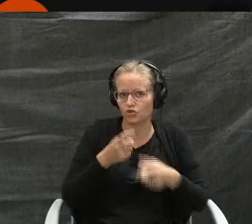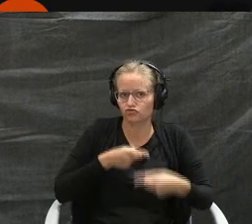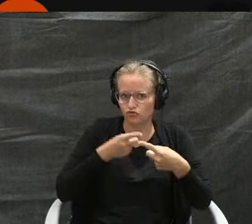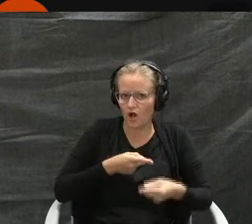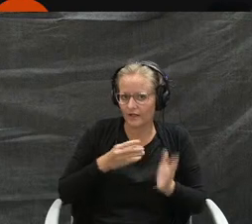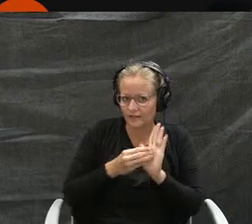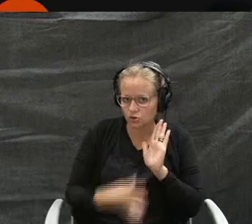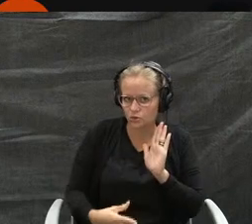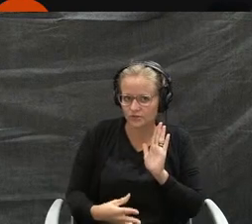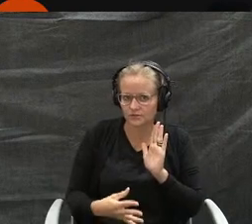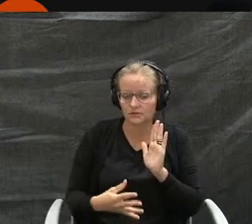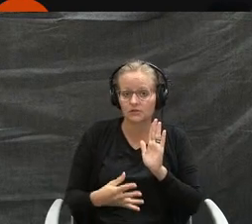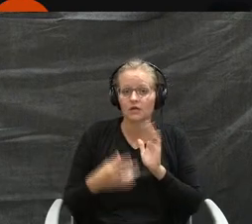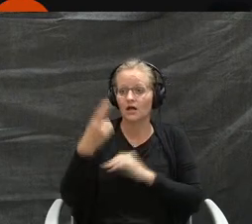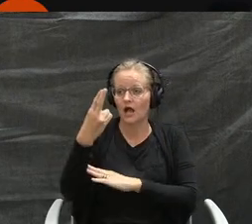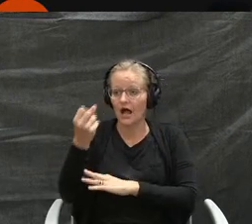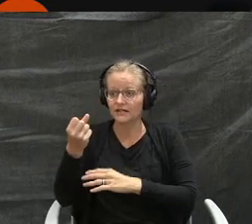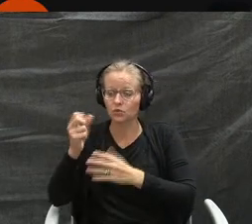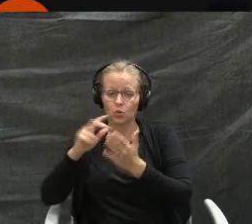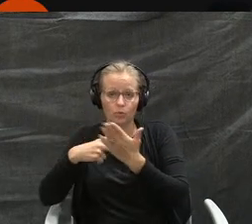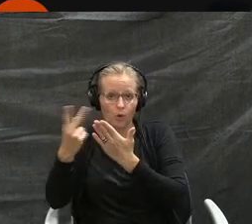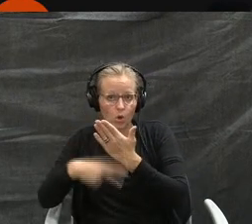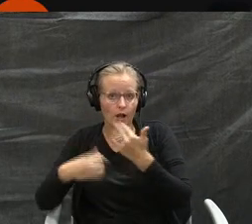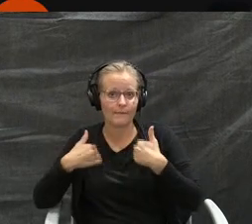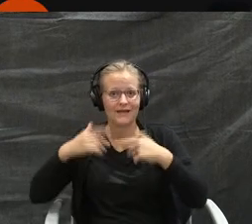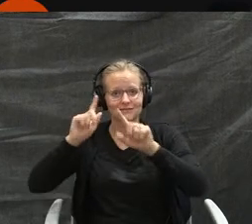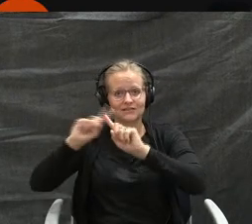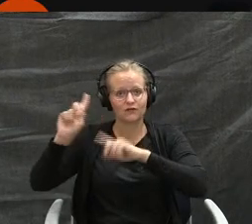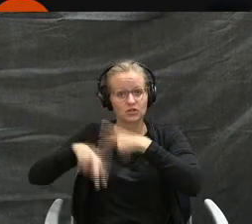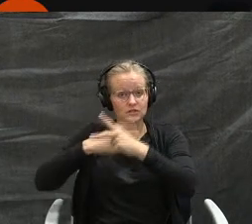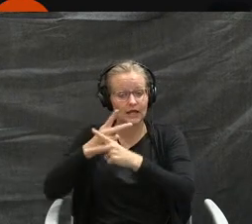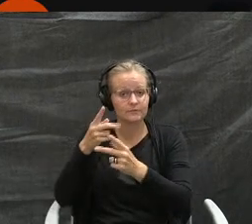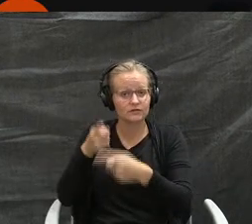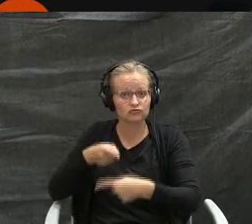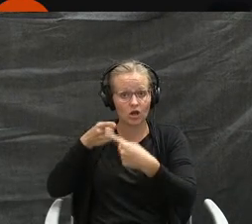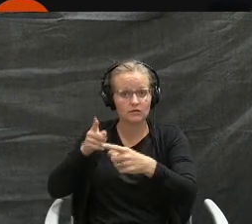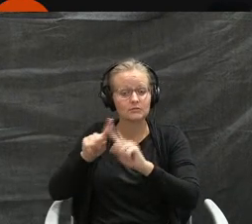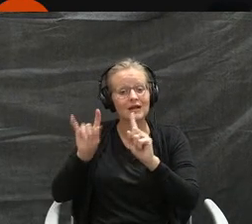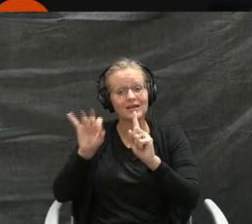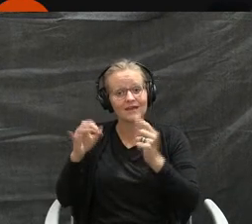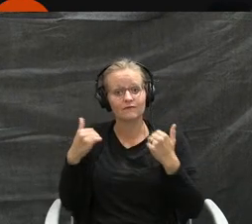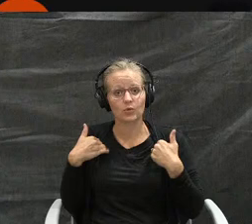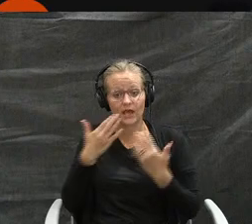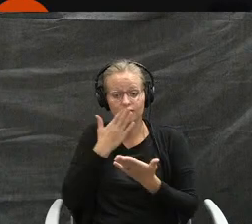struggling elements of the high school program. Maybe having good processes in place to streamline those conversations